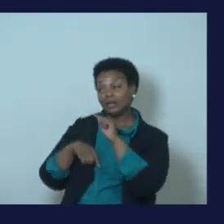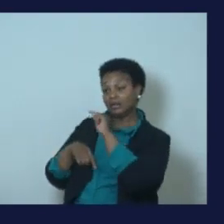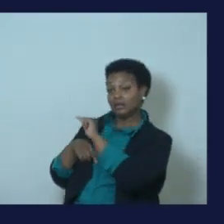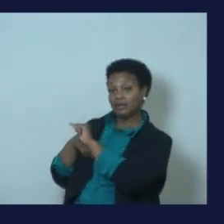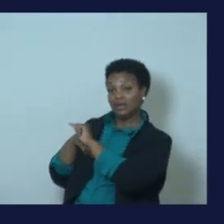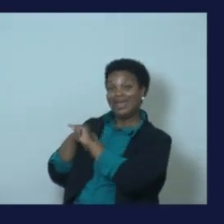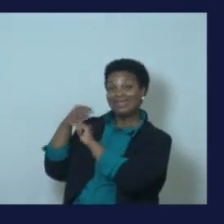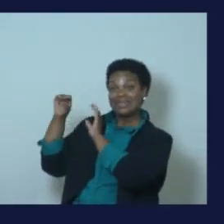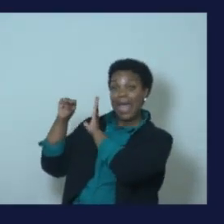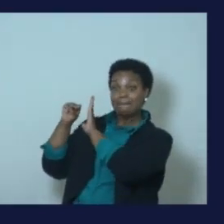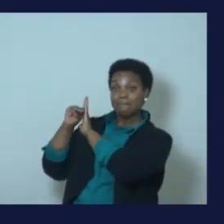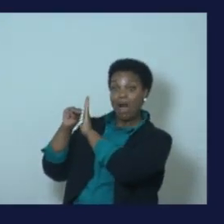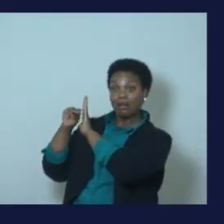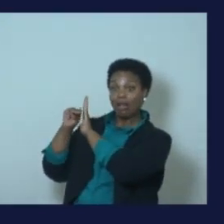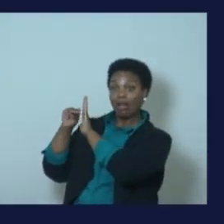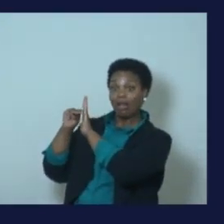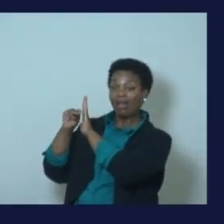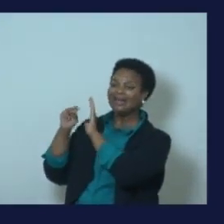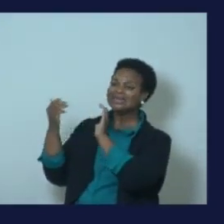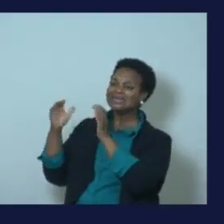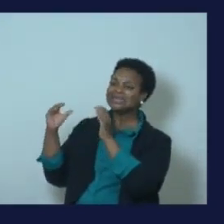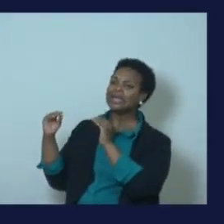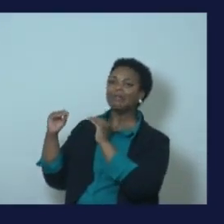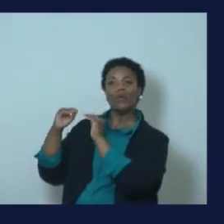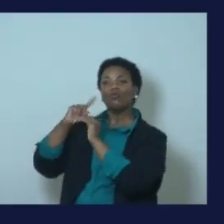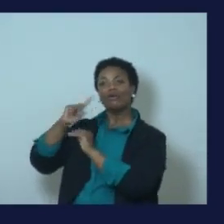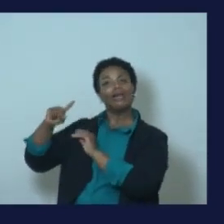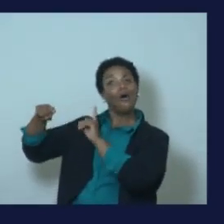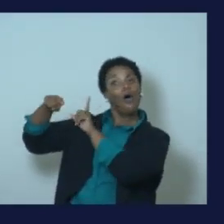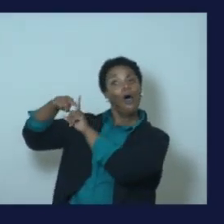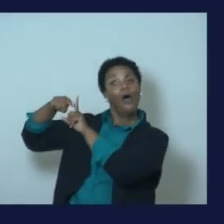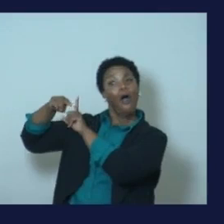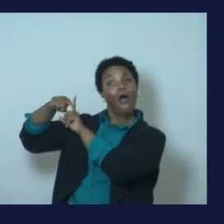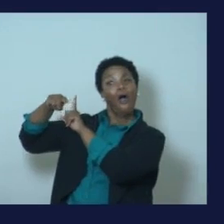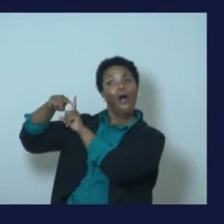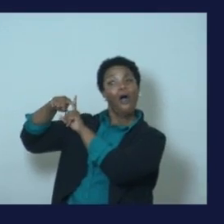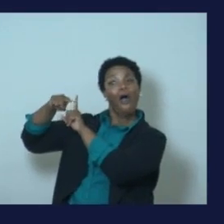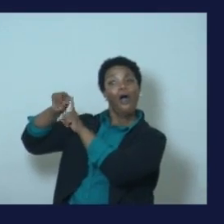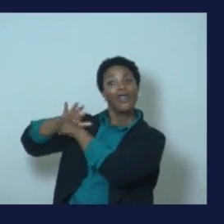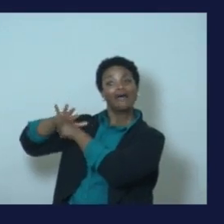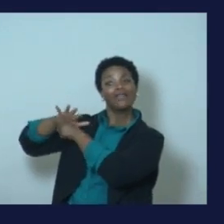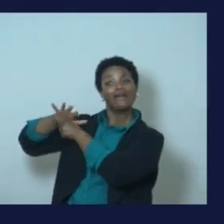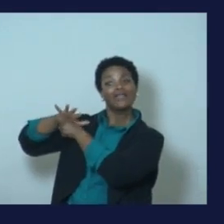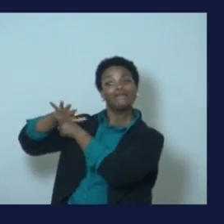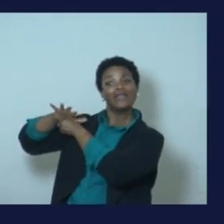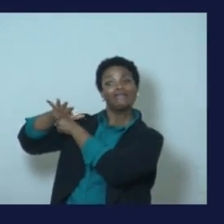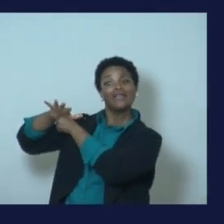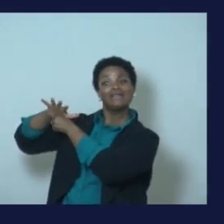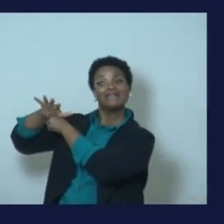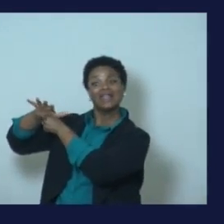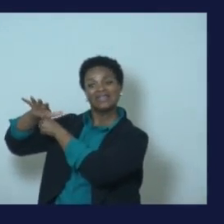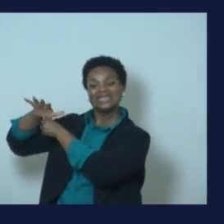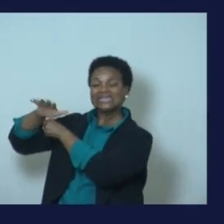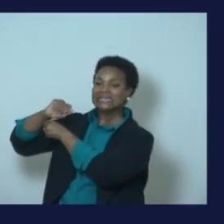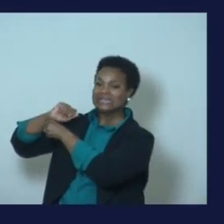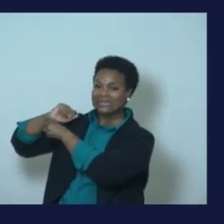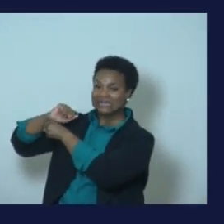WE’VE SEEN 356 DEATHS ONE WAY TO LOOK AT THAT IS TO SAY ONE MODEL THAT WE BELIEVE WAS WAY TOO OPTIMISTIC.